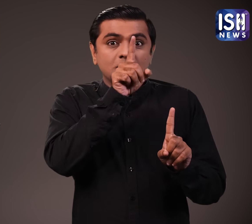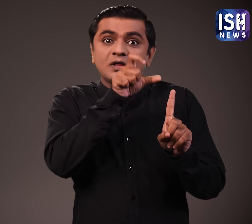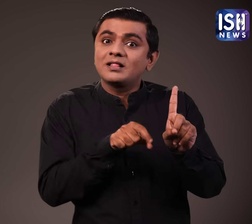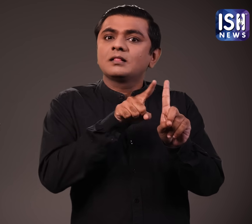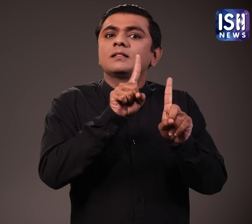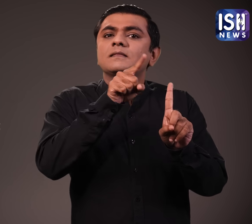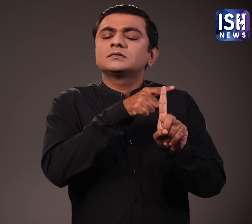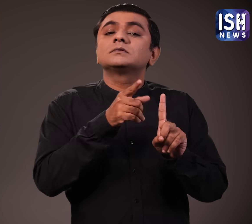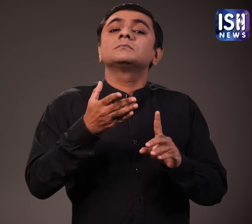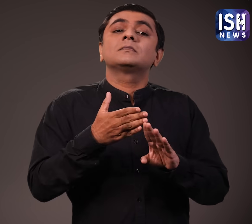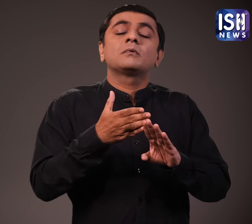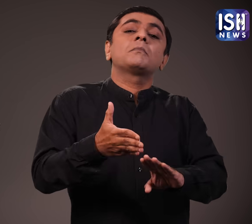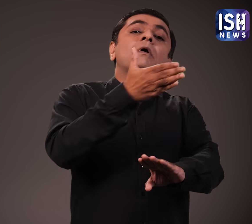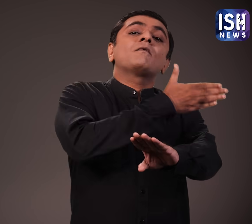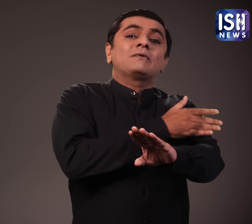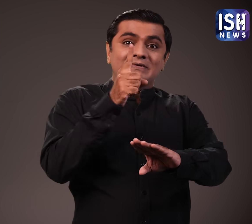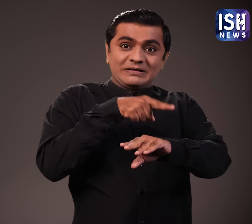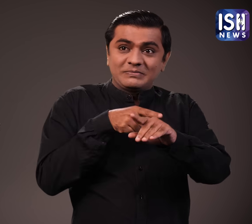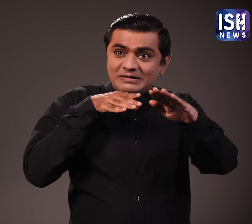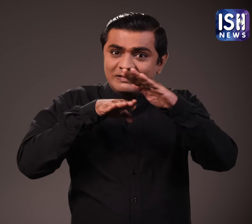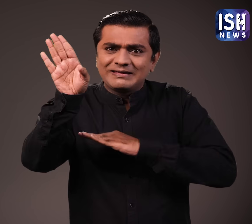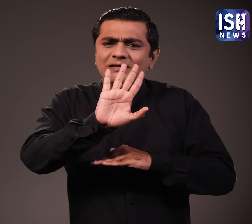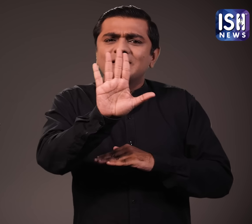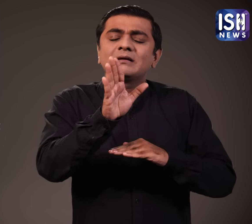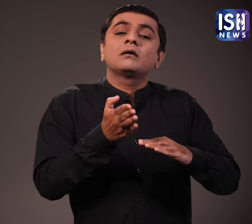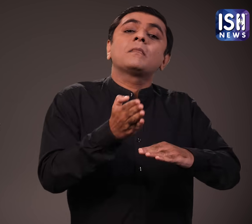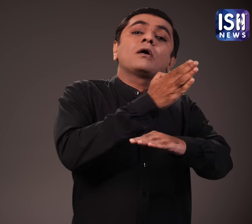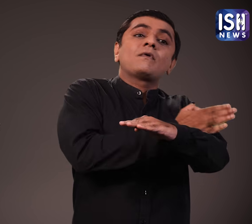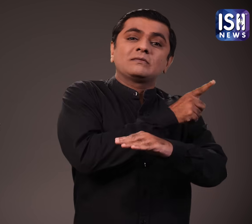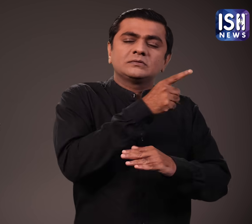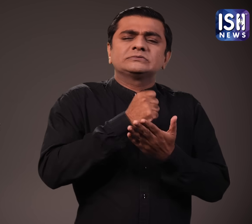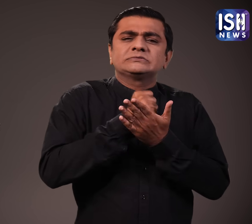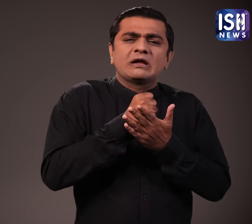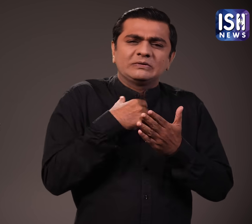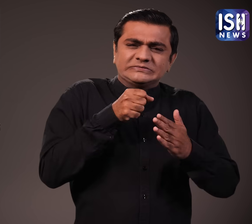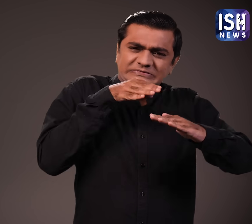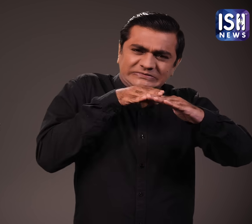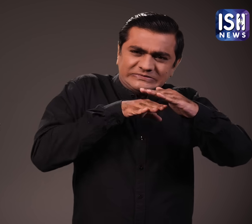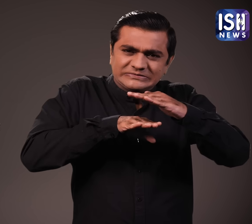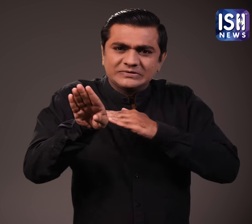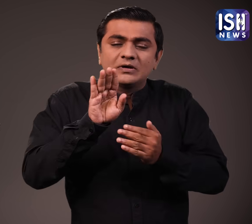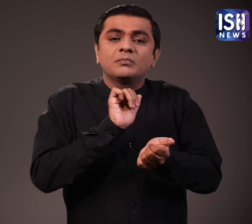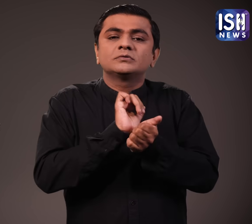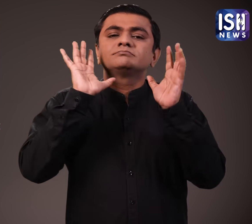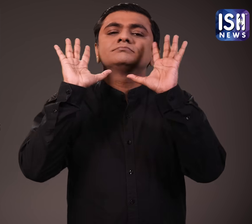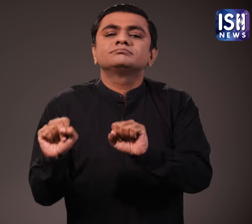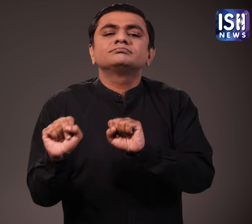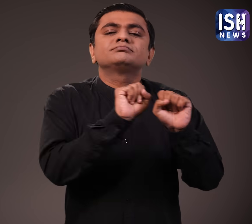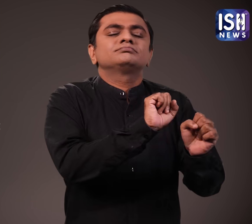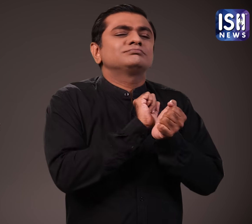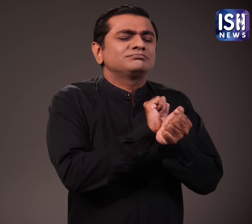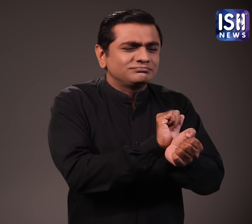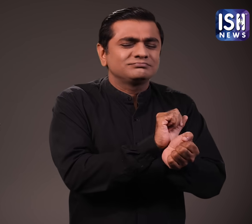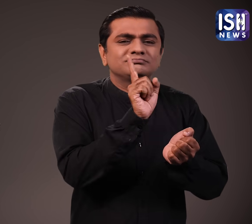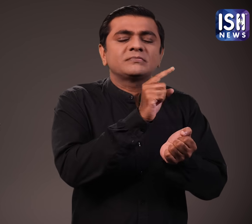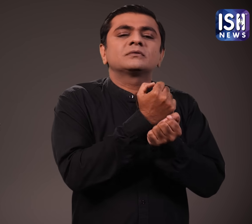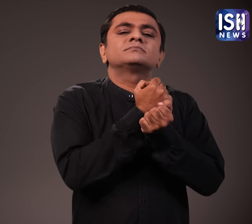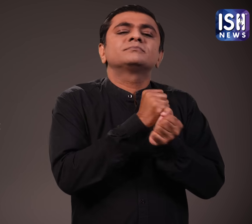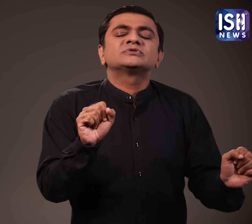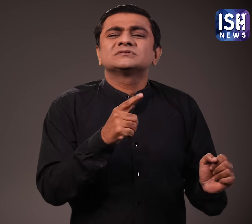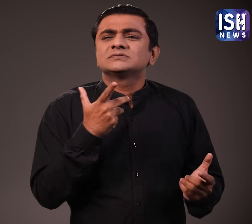He had already attempted to flee Nigeria by ship once before but was arrested by authorities there.